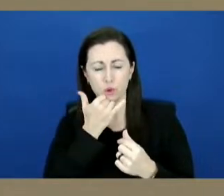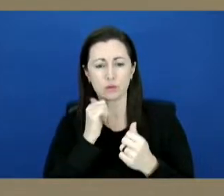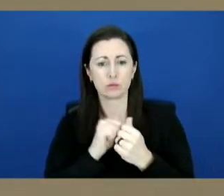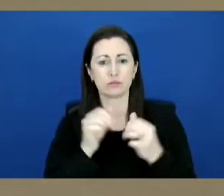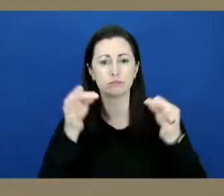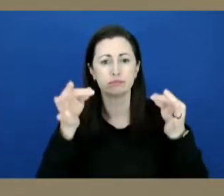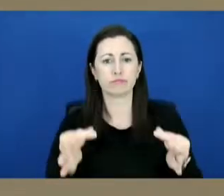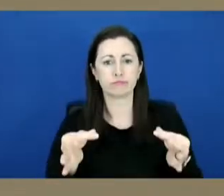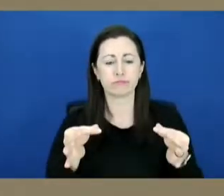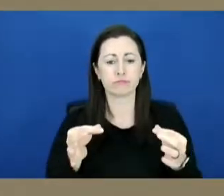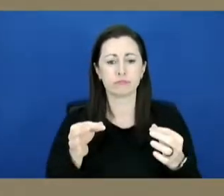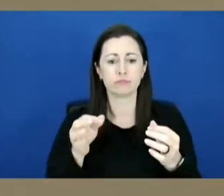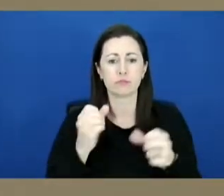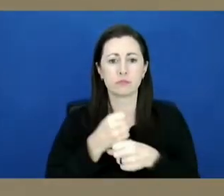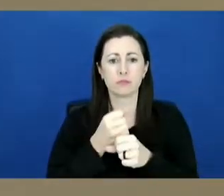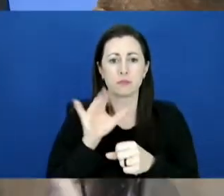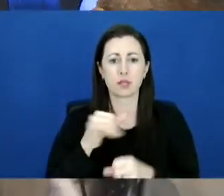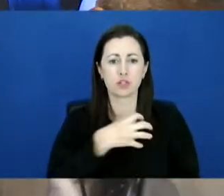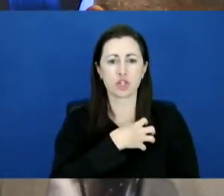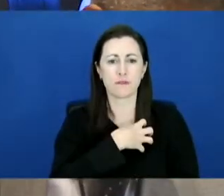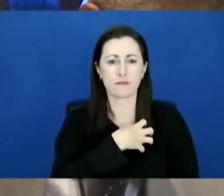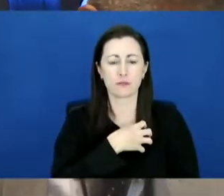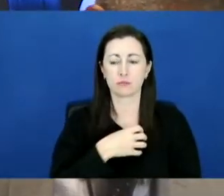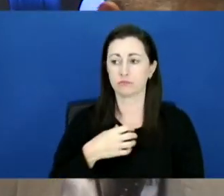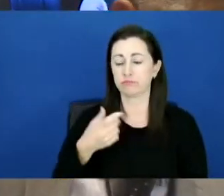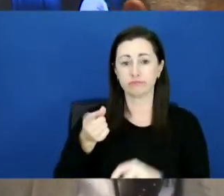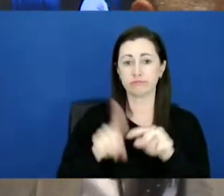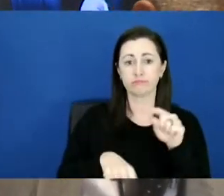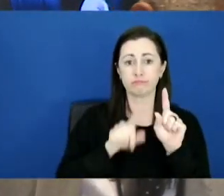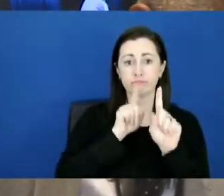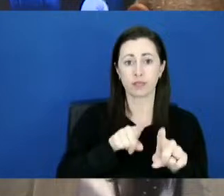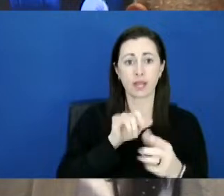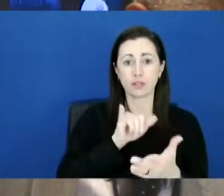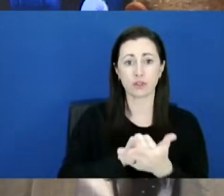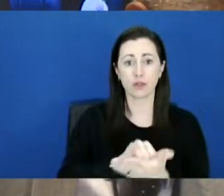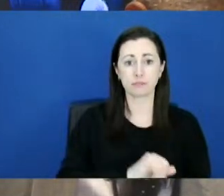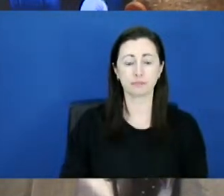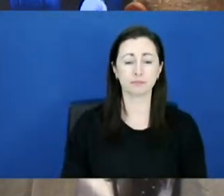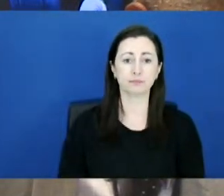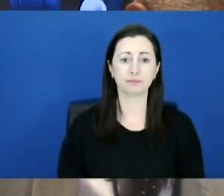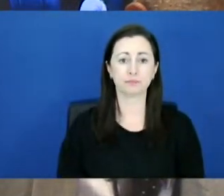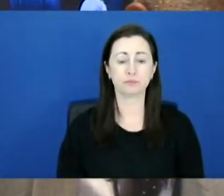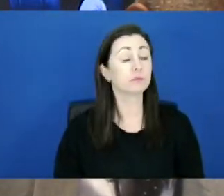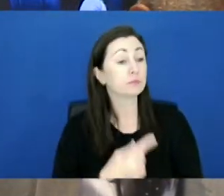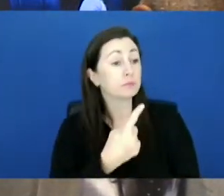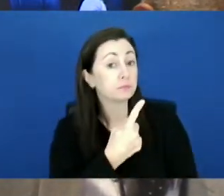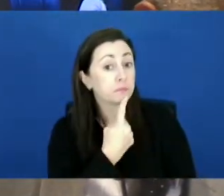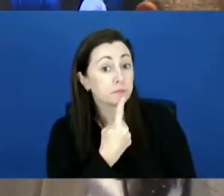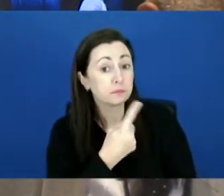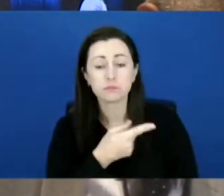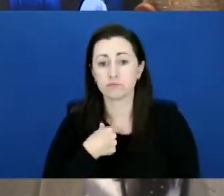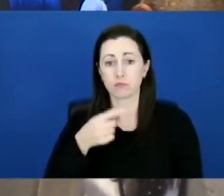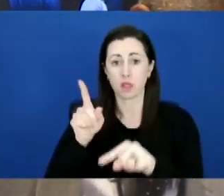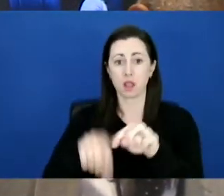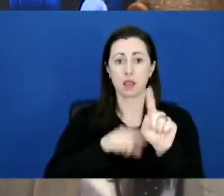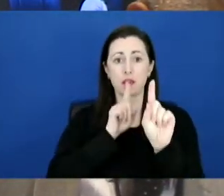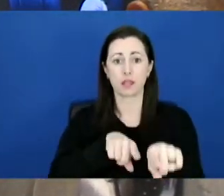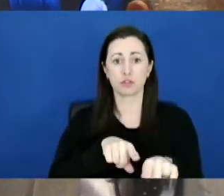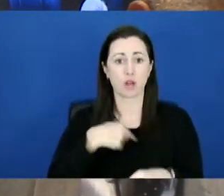RIGHT OR & WHAT ARE WE DOING WRONG IN TERMS OF THE DECISIONS BEING MADE BY THE SHERIFF?